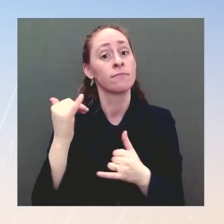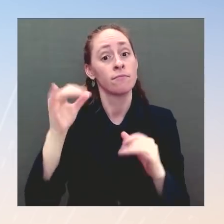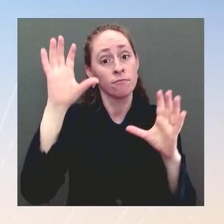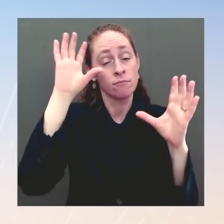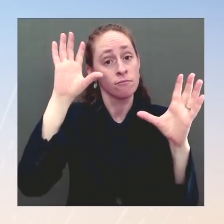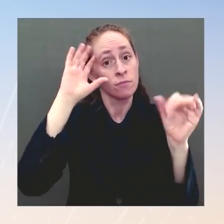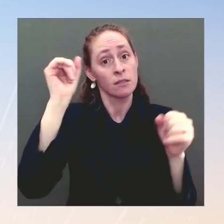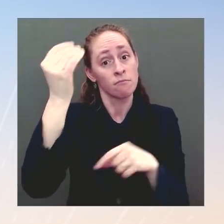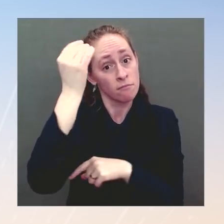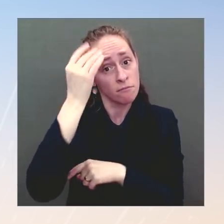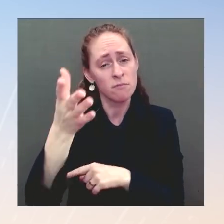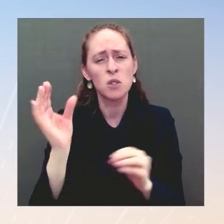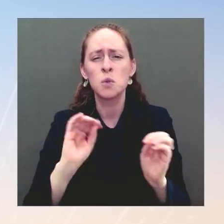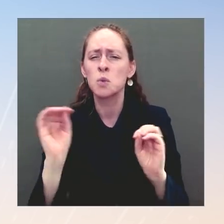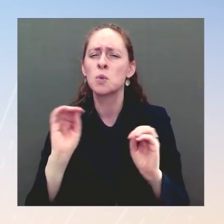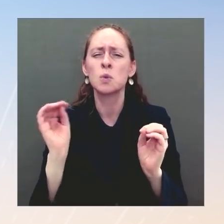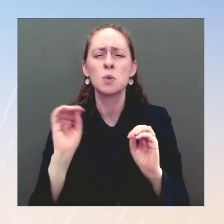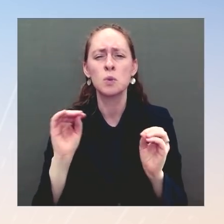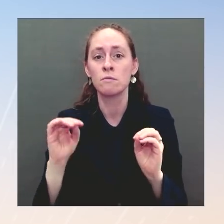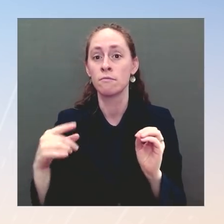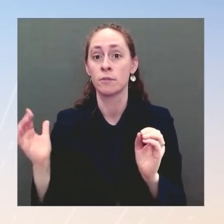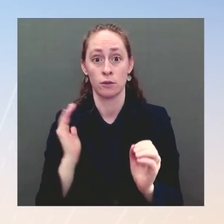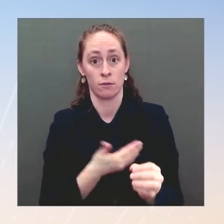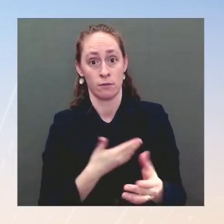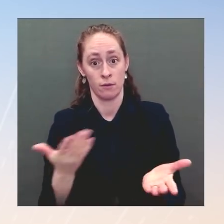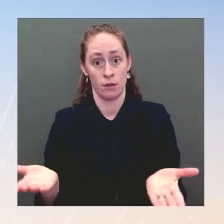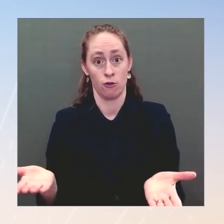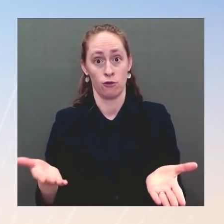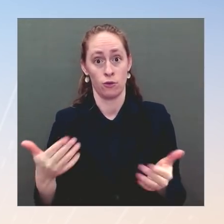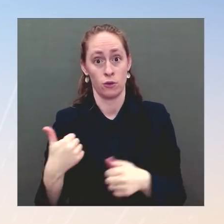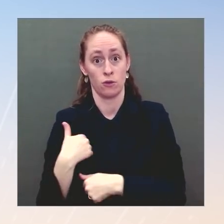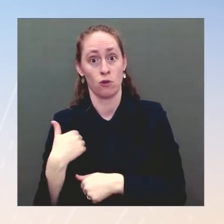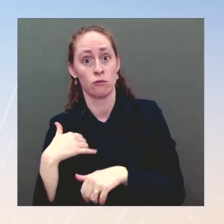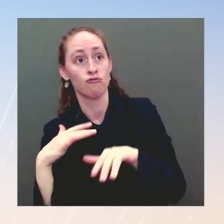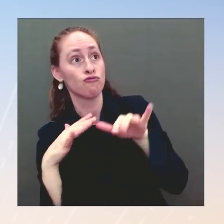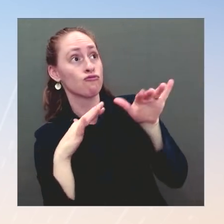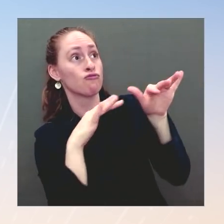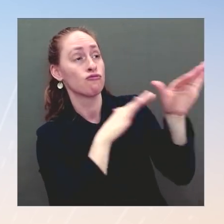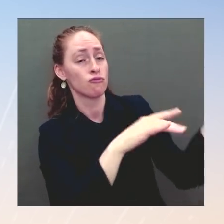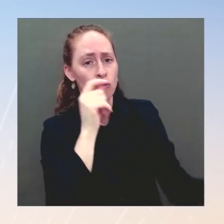It is hard to know -- because I don't think it was in your poll -- how people assess what "major involvement" means.